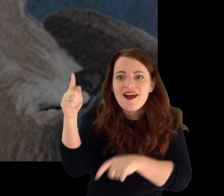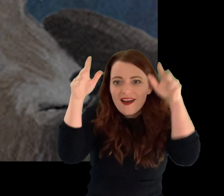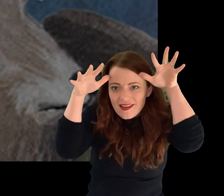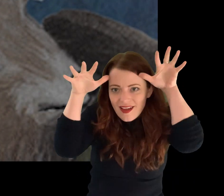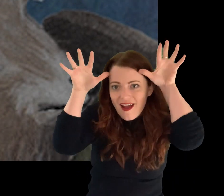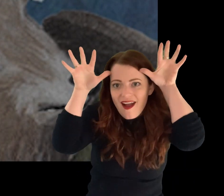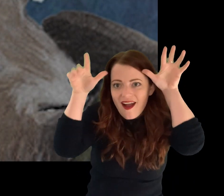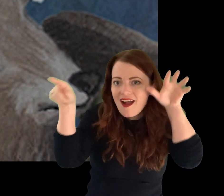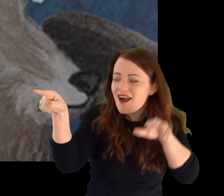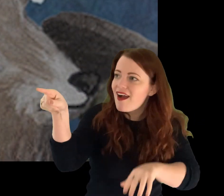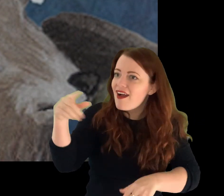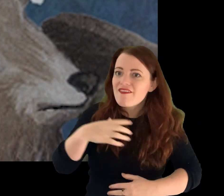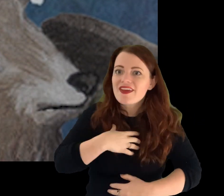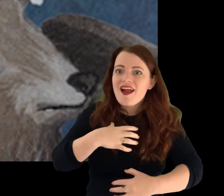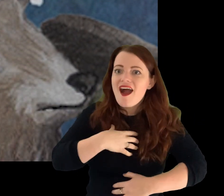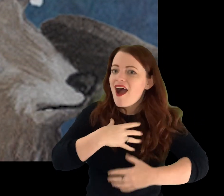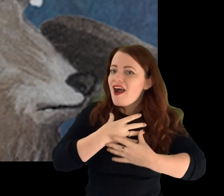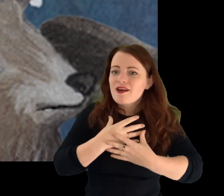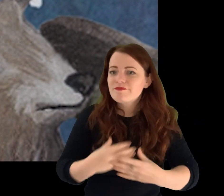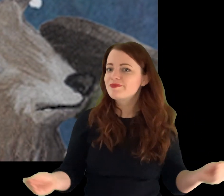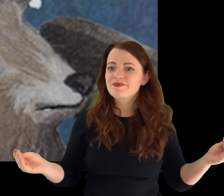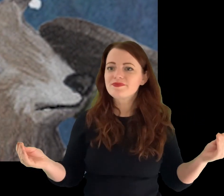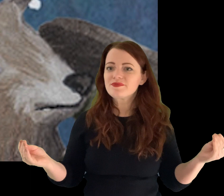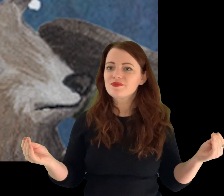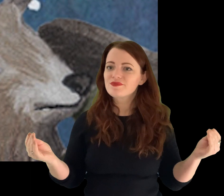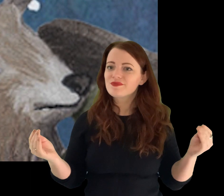and all the fear was swept away